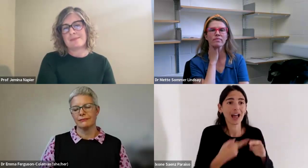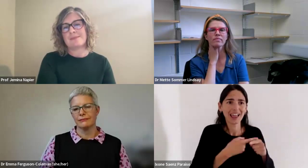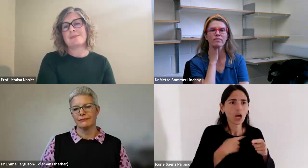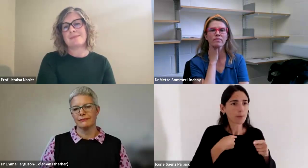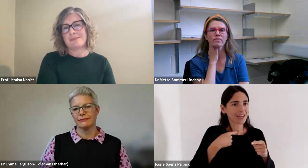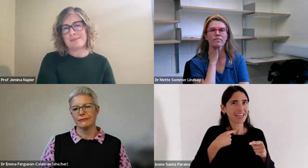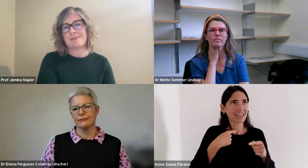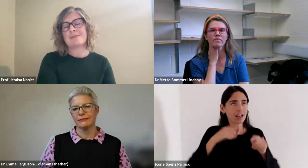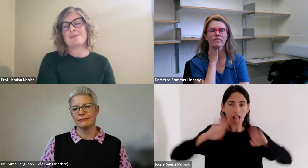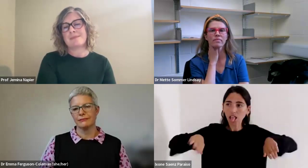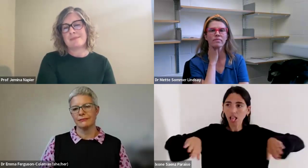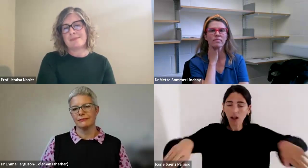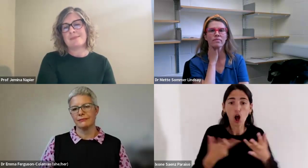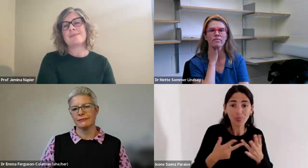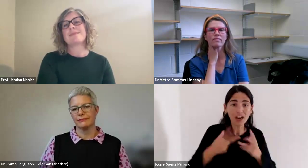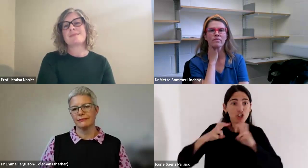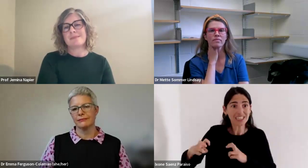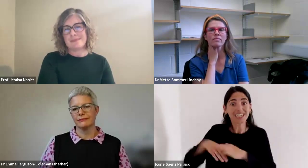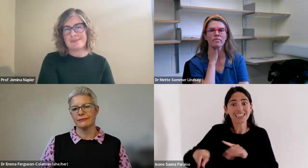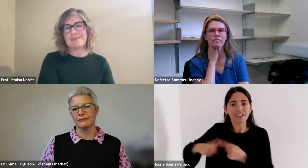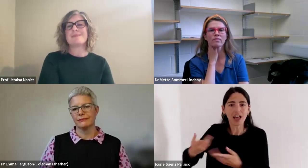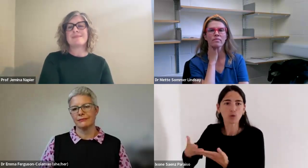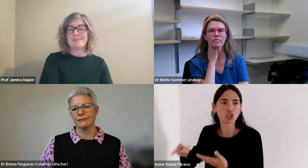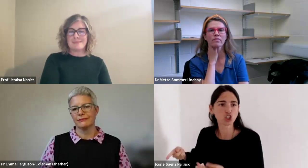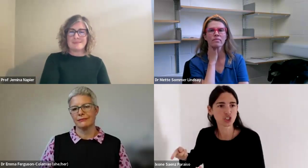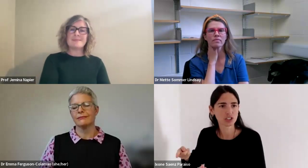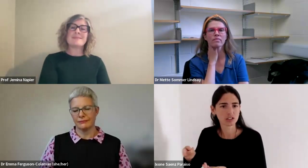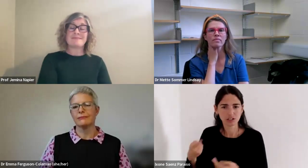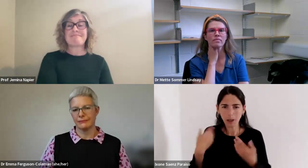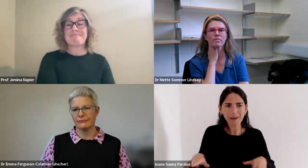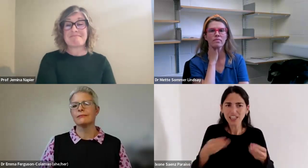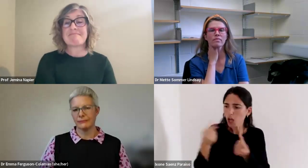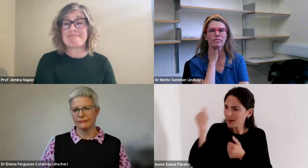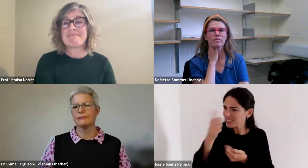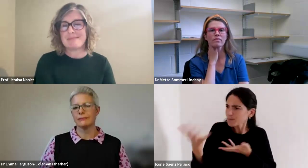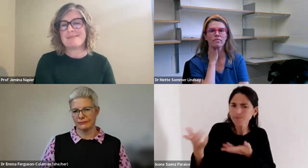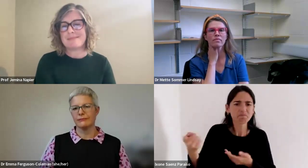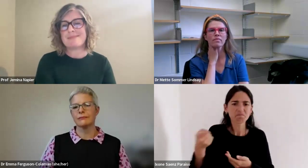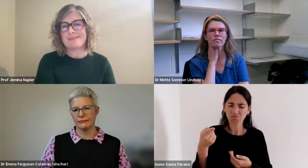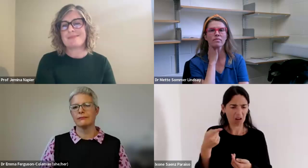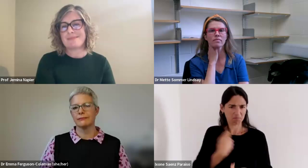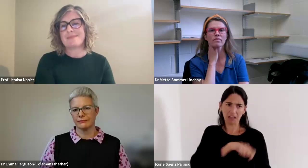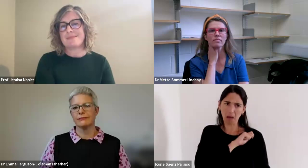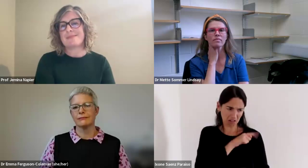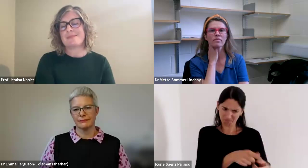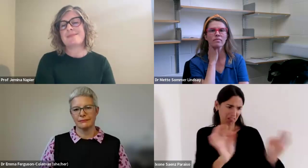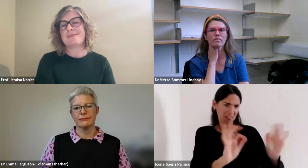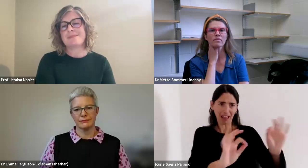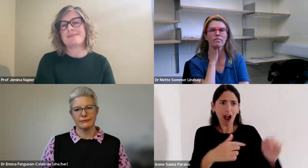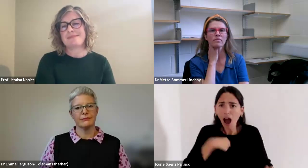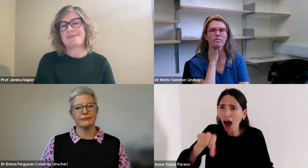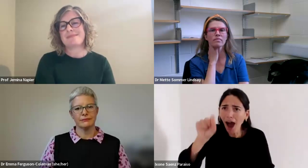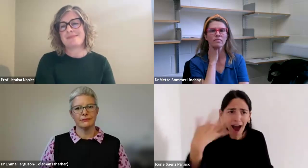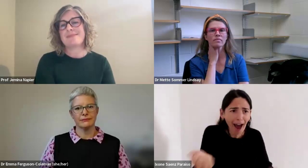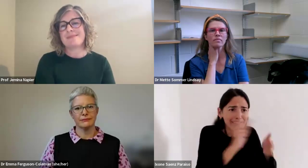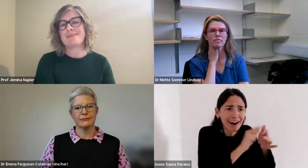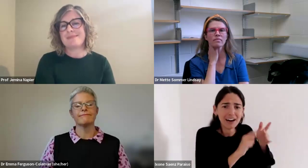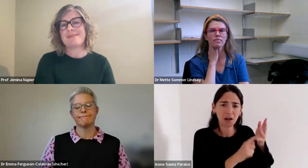to flourish. If we're basing everything on English are we then excluding research in other languages?